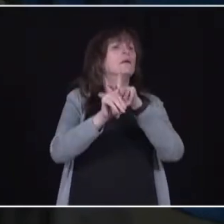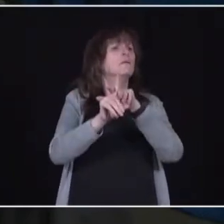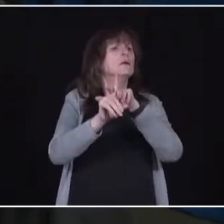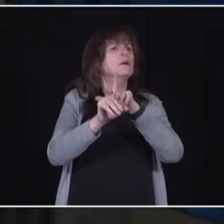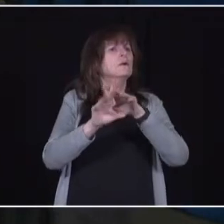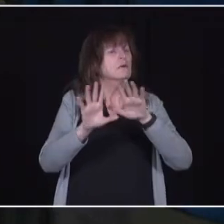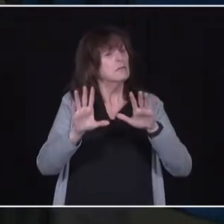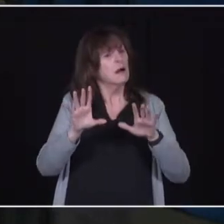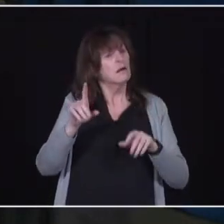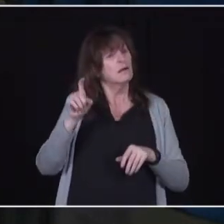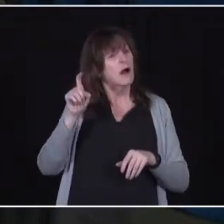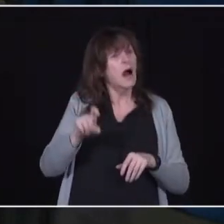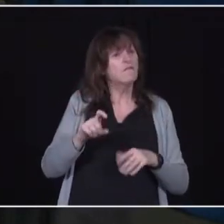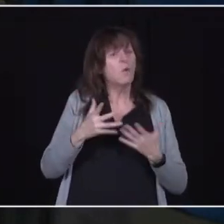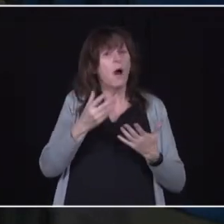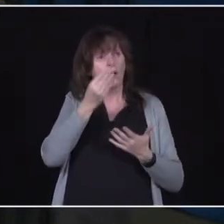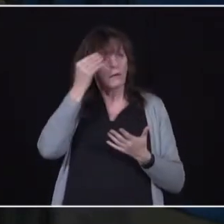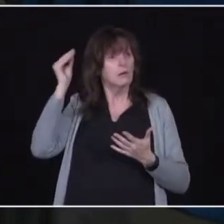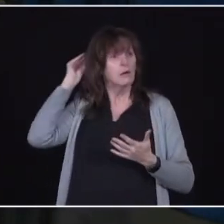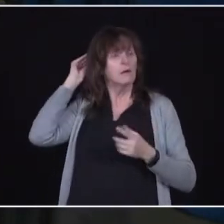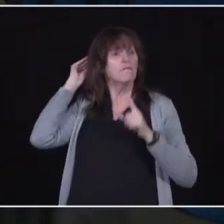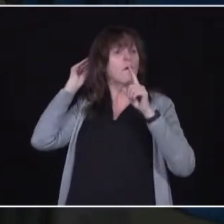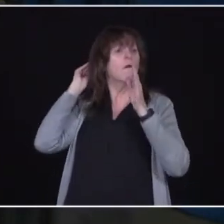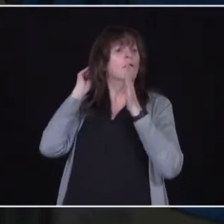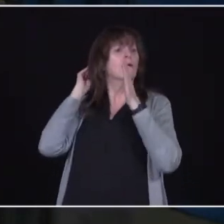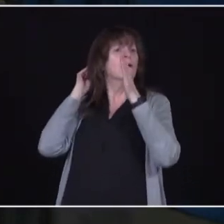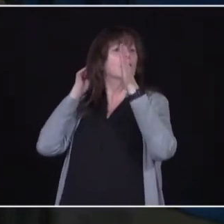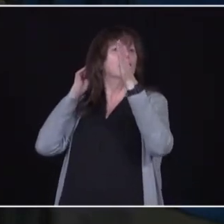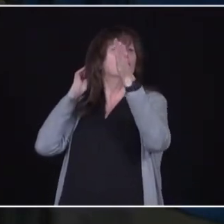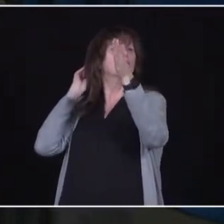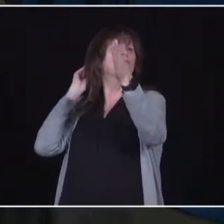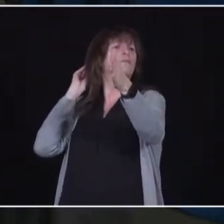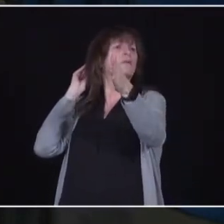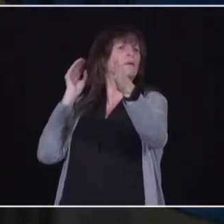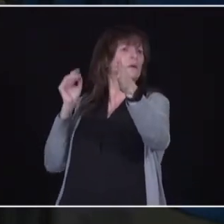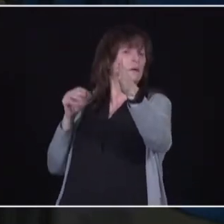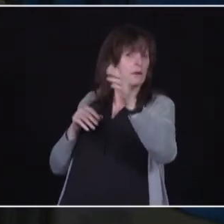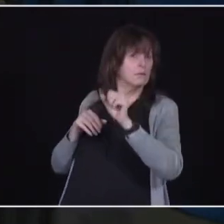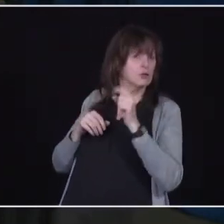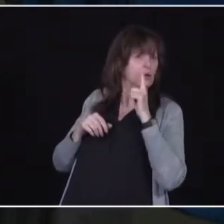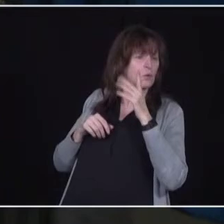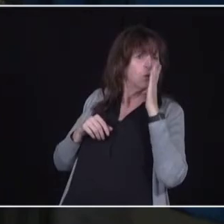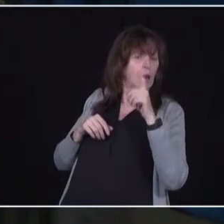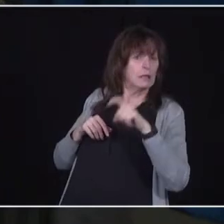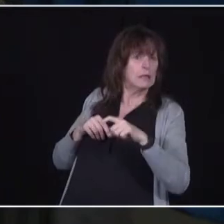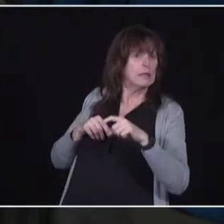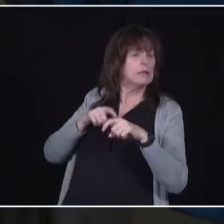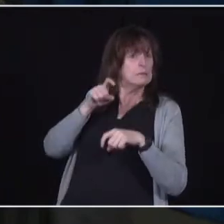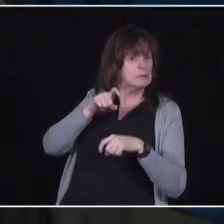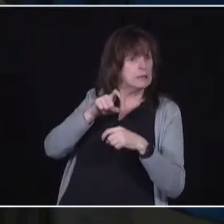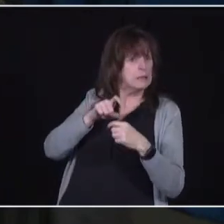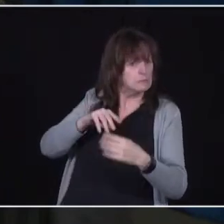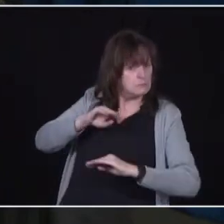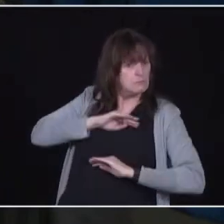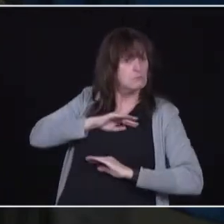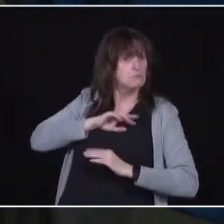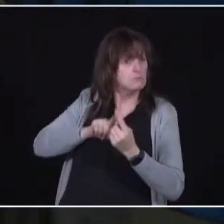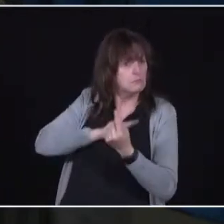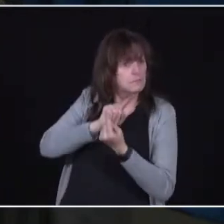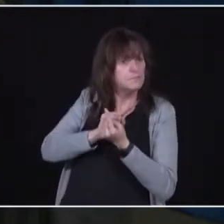COVID and my heart goes out to them and everyone who has been affected. It has been a challenging time and we